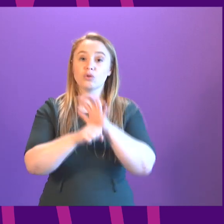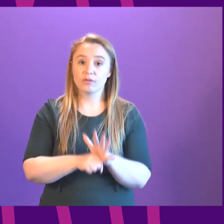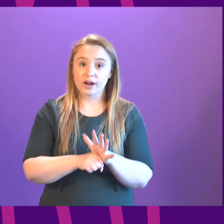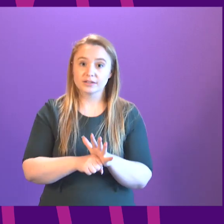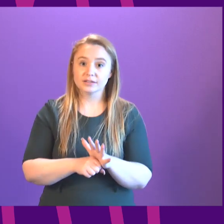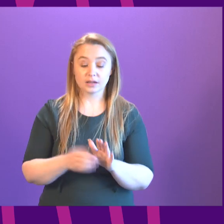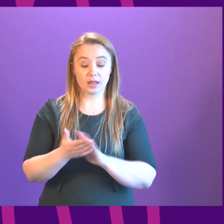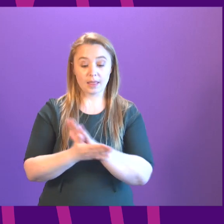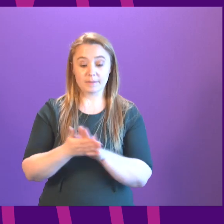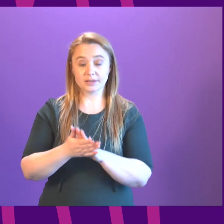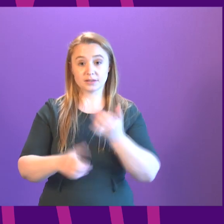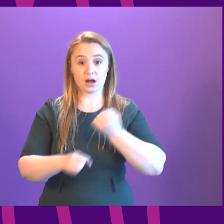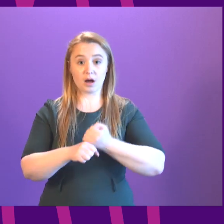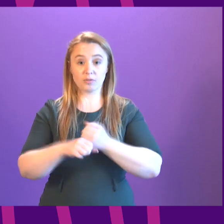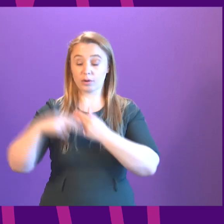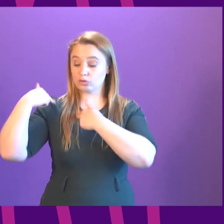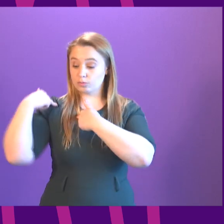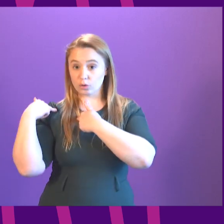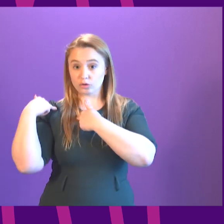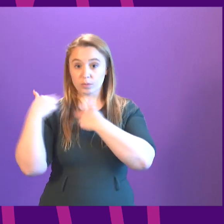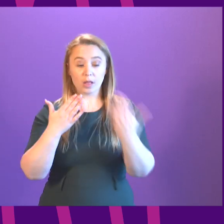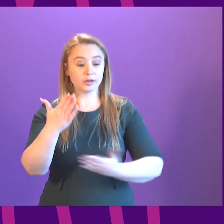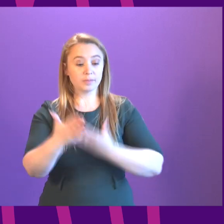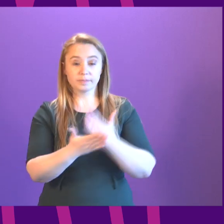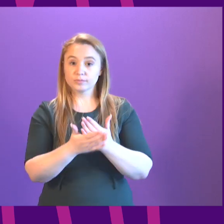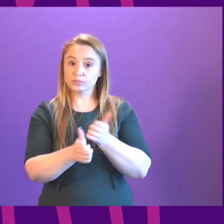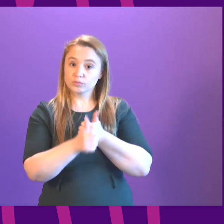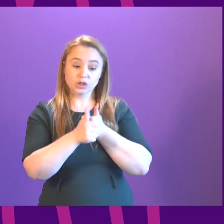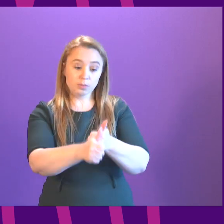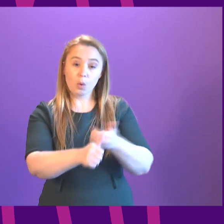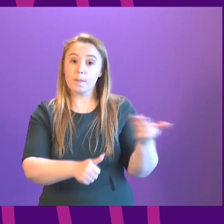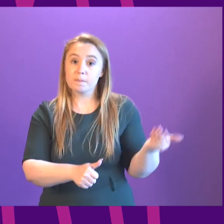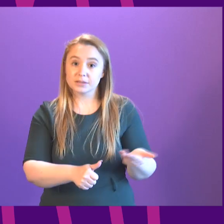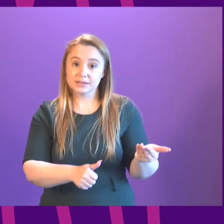on us to ensure that businesses are appropriately supported. I have already said that the Cabinet